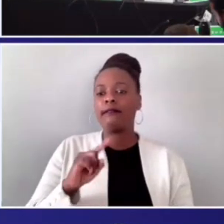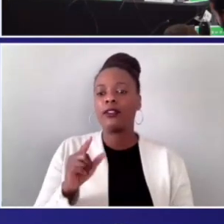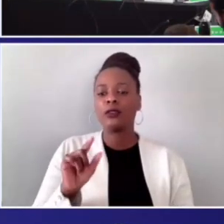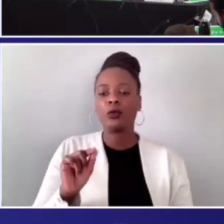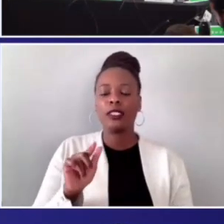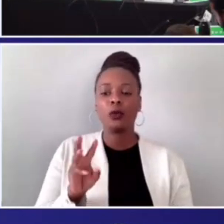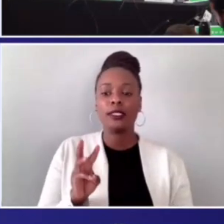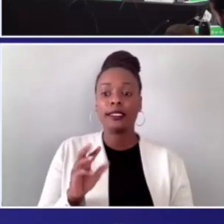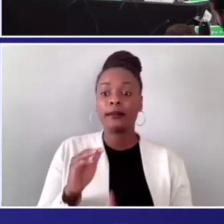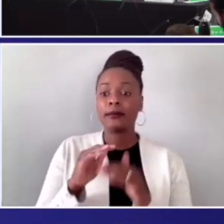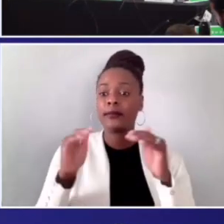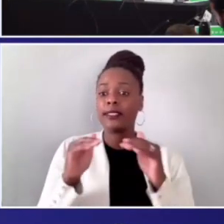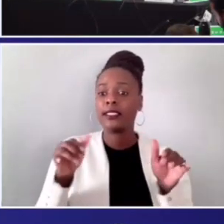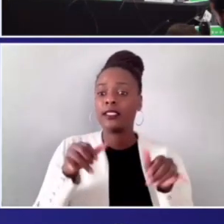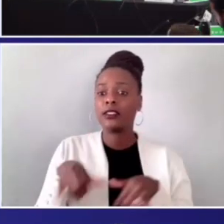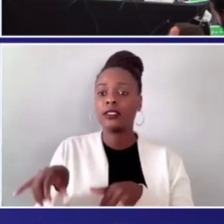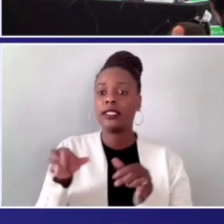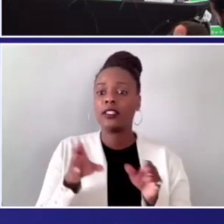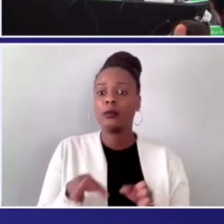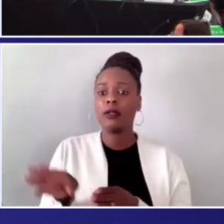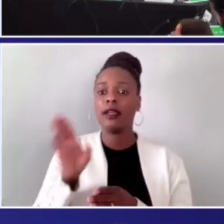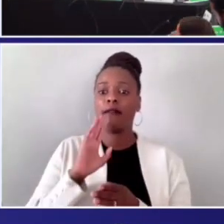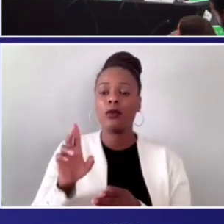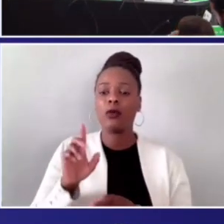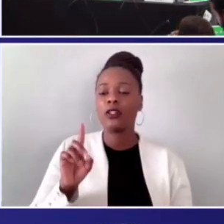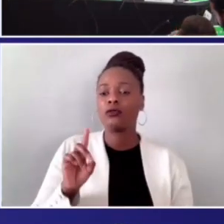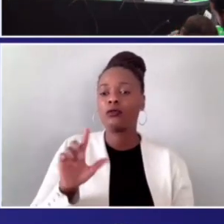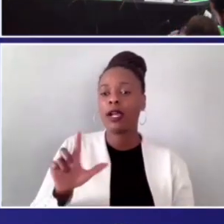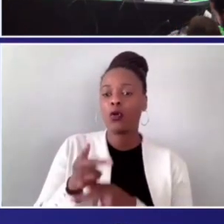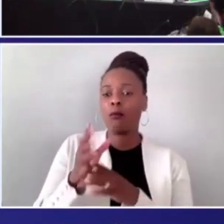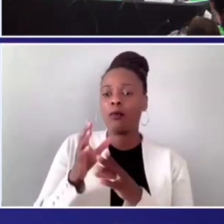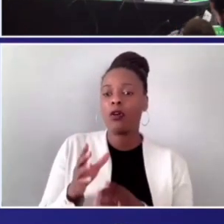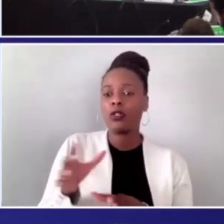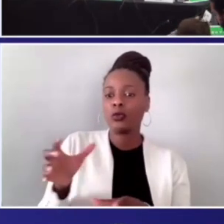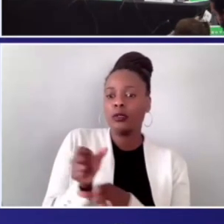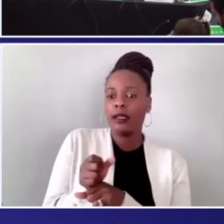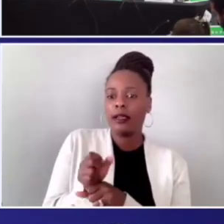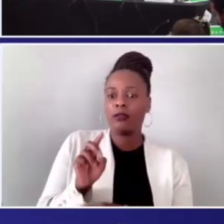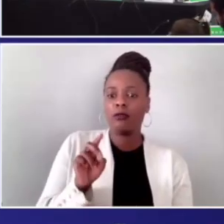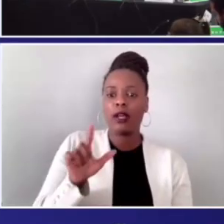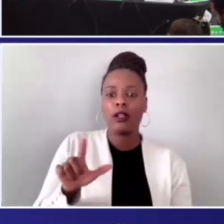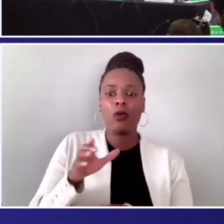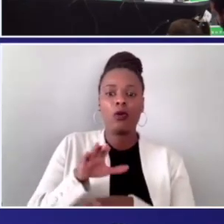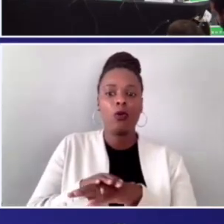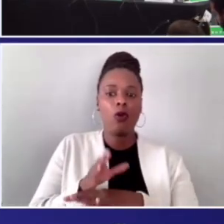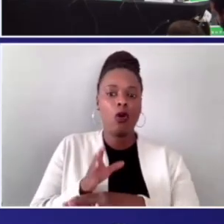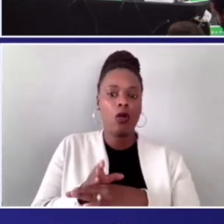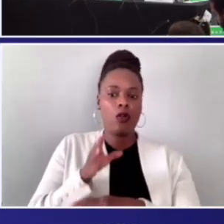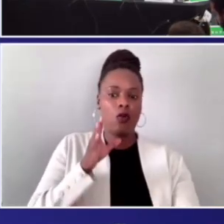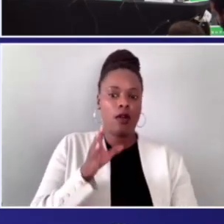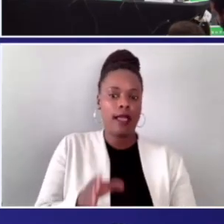borrowers who received a Direct Loan on or after. So this is for loans that happen after the effective date of July 1,